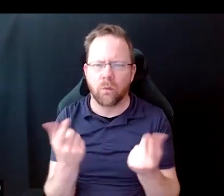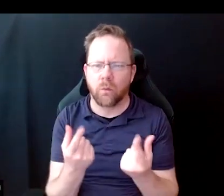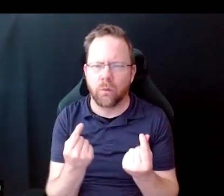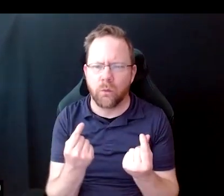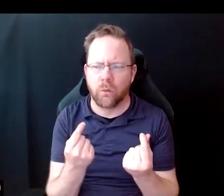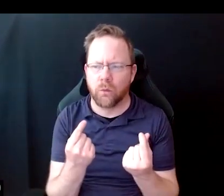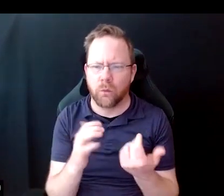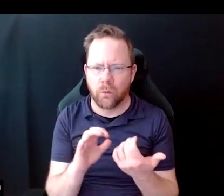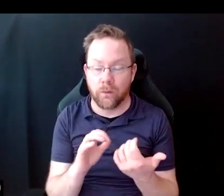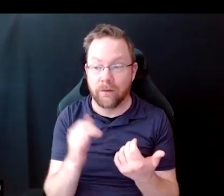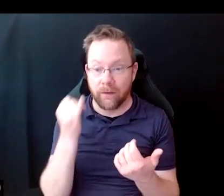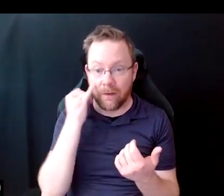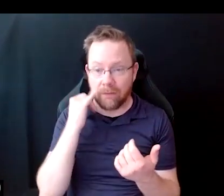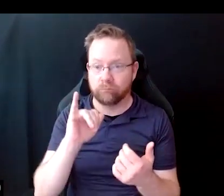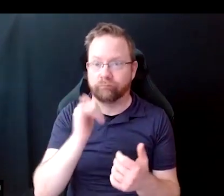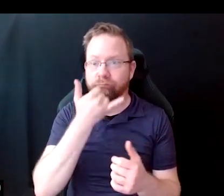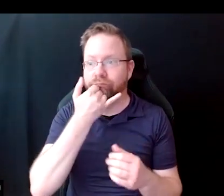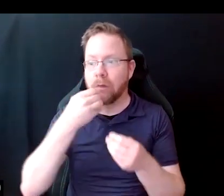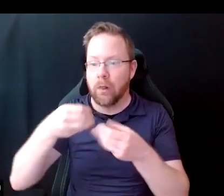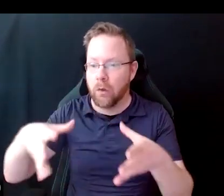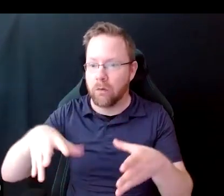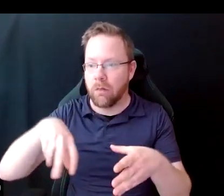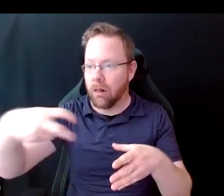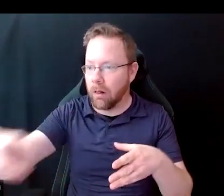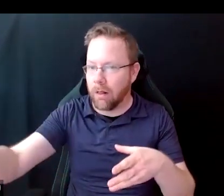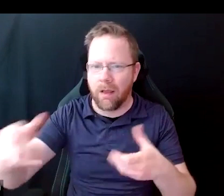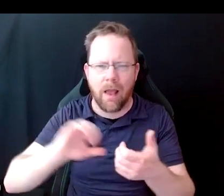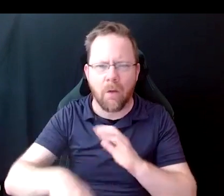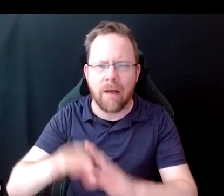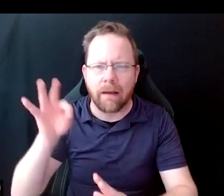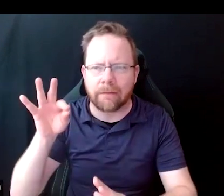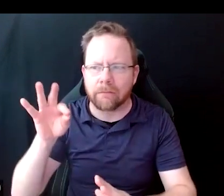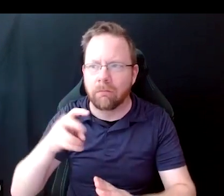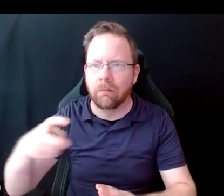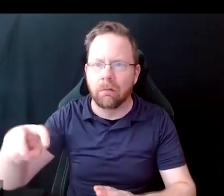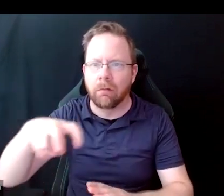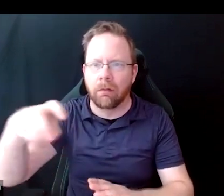How do I find a thing? How do I find my tool as a blind person if it floats away from me a little bit?